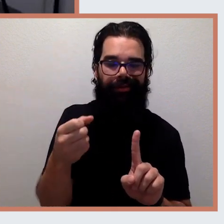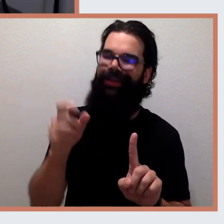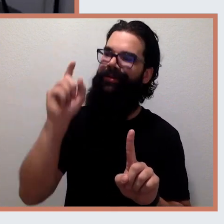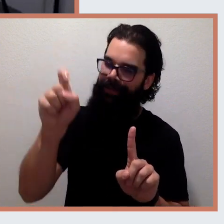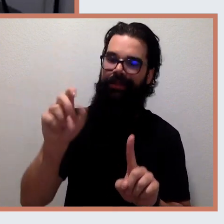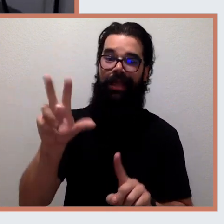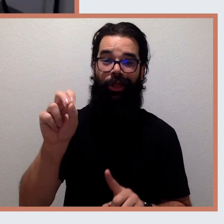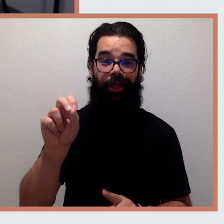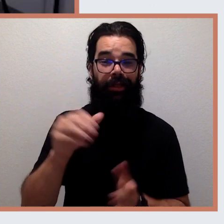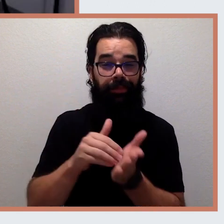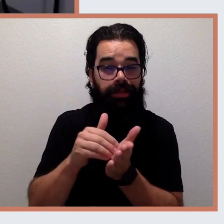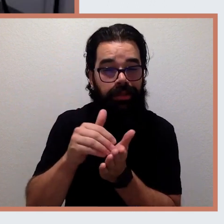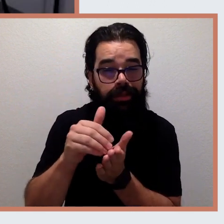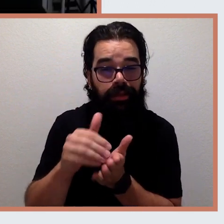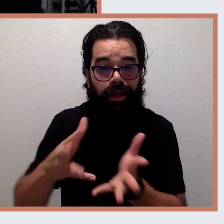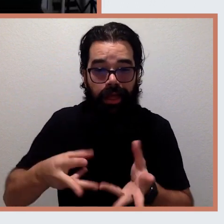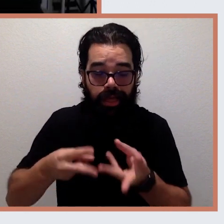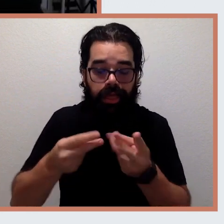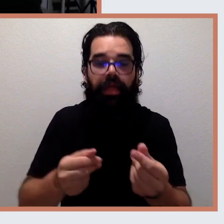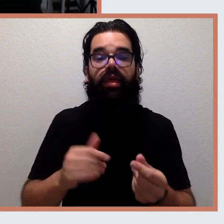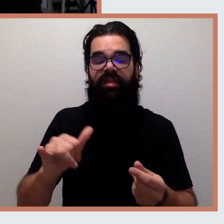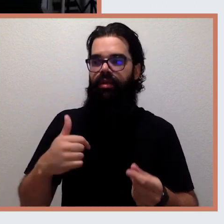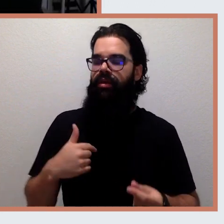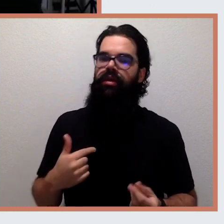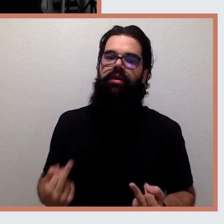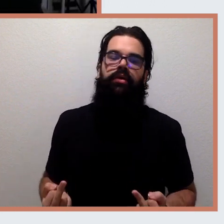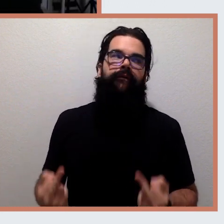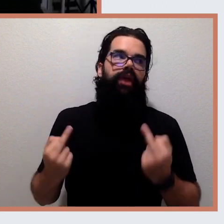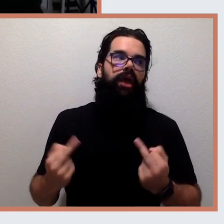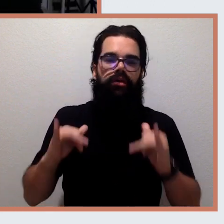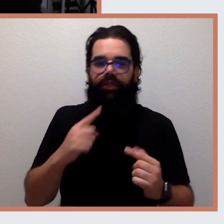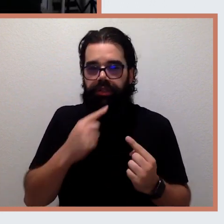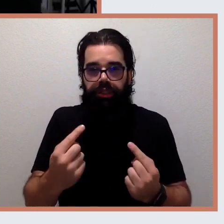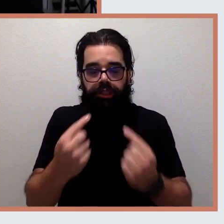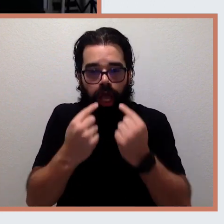and then you play a minimal role, that'll greenlight your $30 million movie."